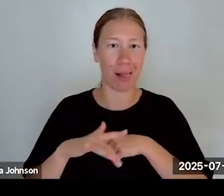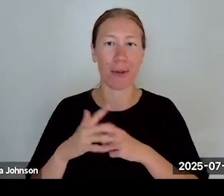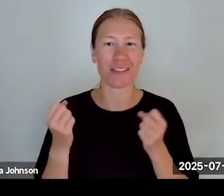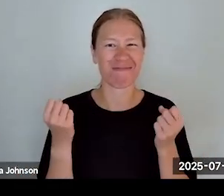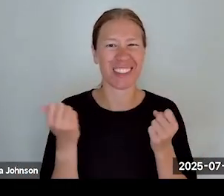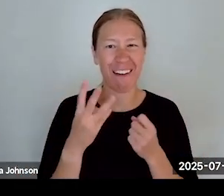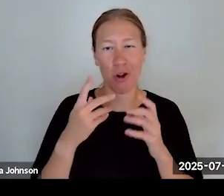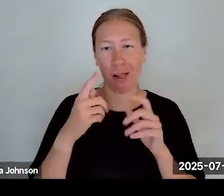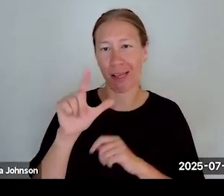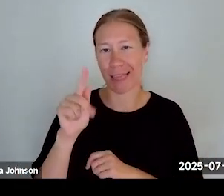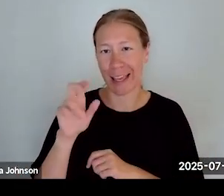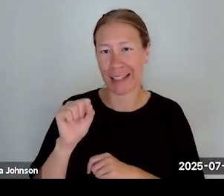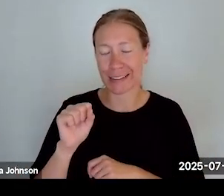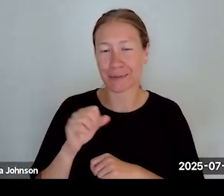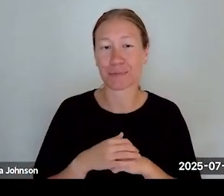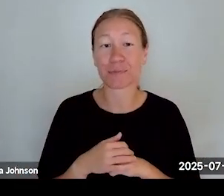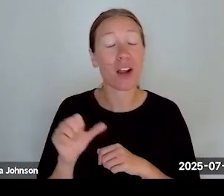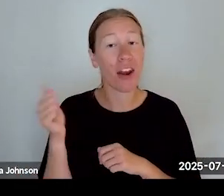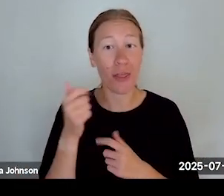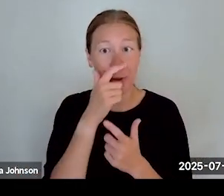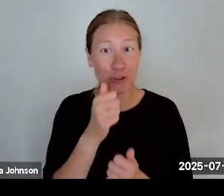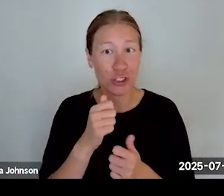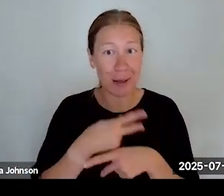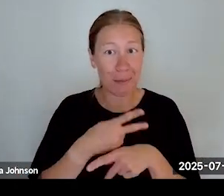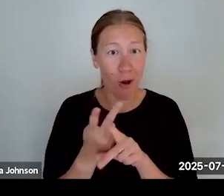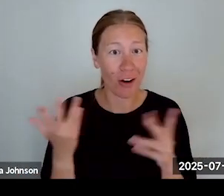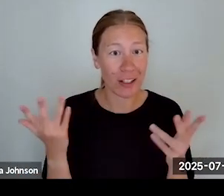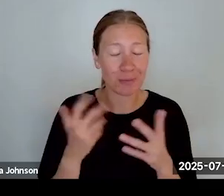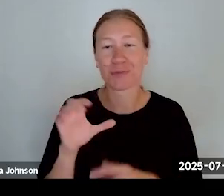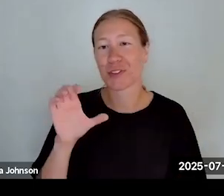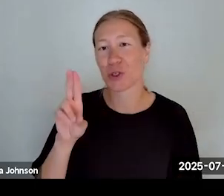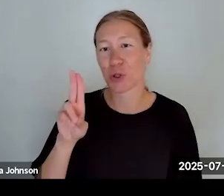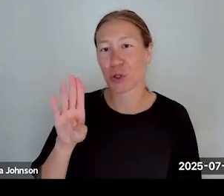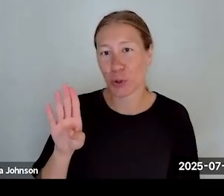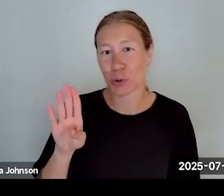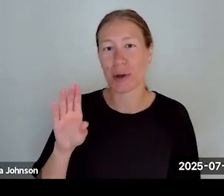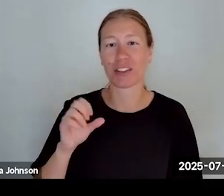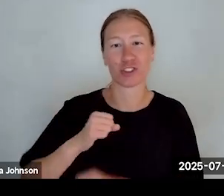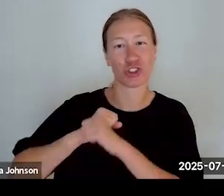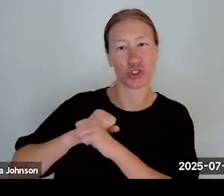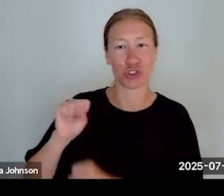Another interesting product is the CubeShield. CubeShields are lightweight and easy to install